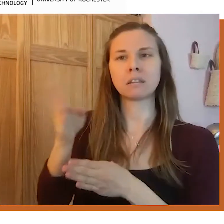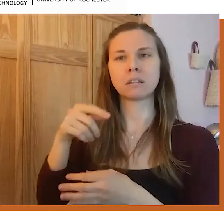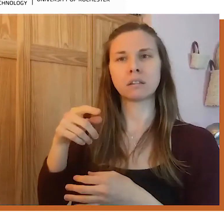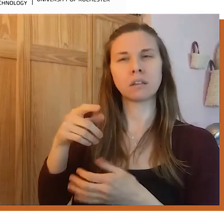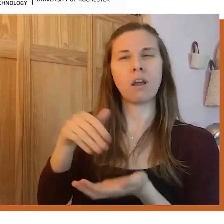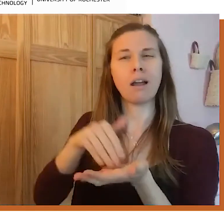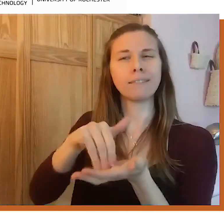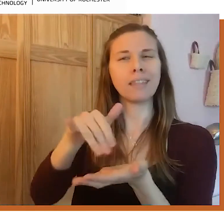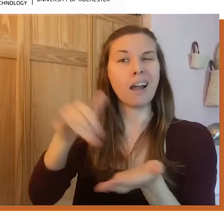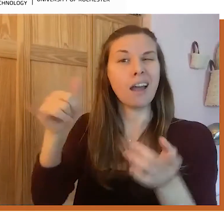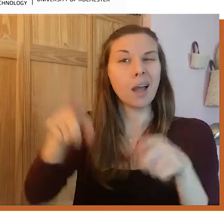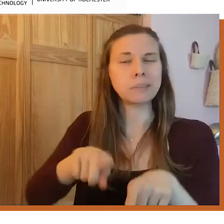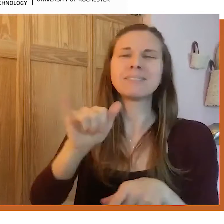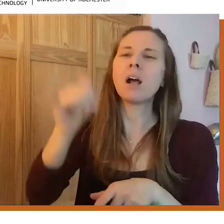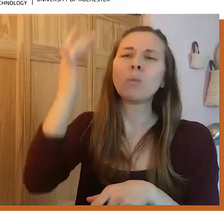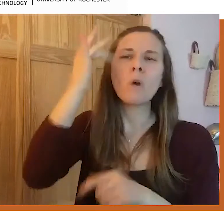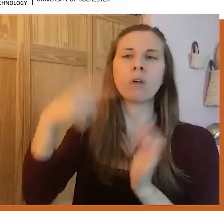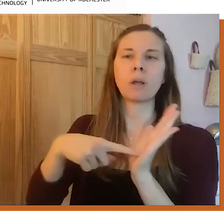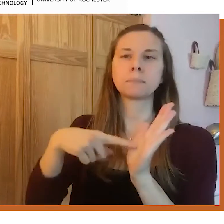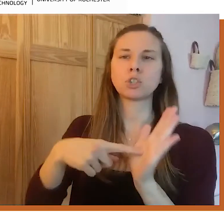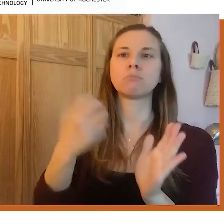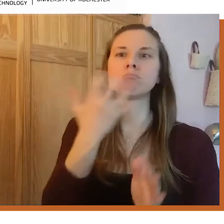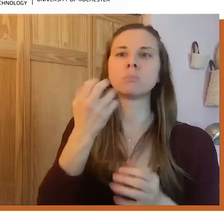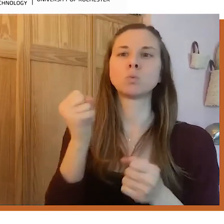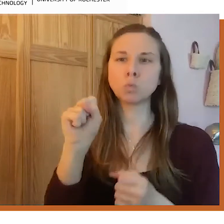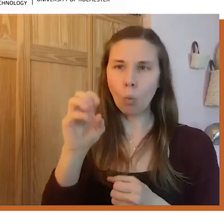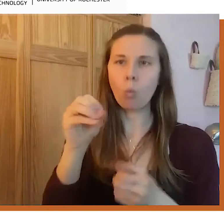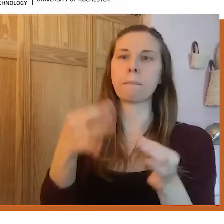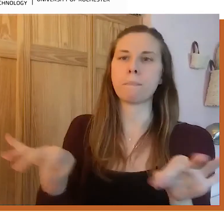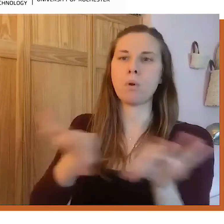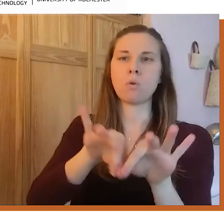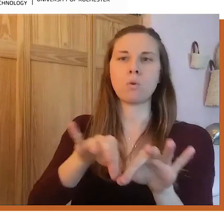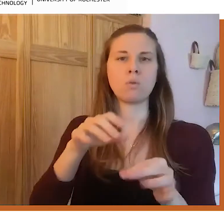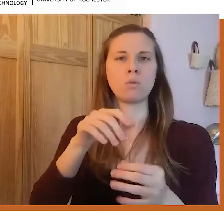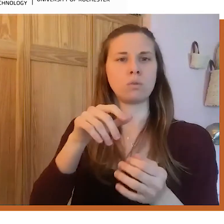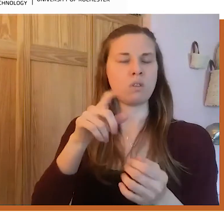in the medical field, and that proves that representation is so important.